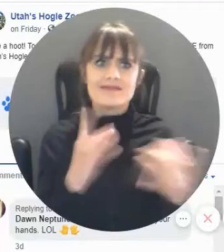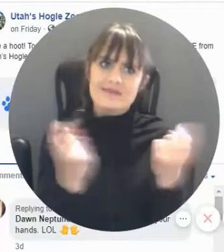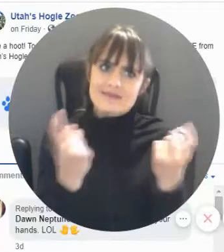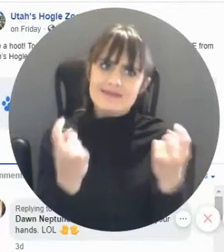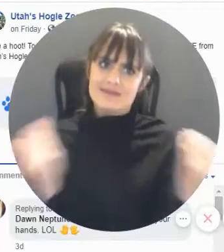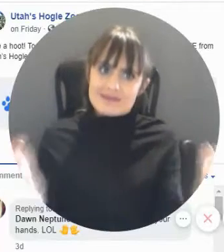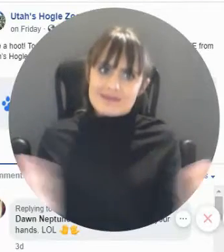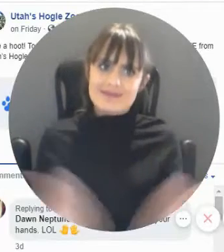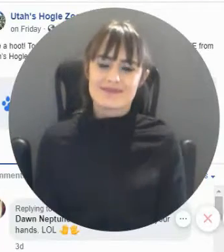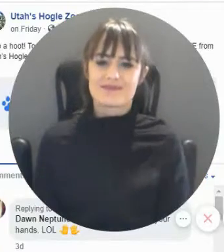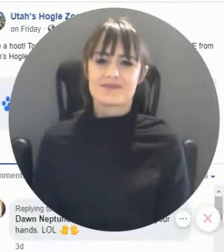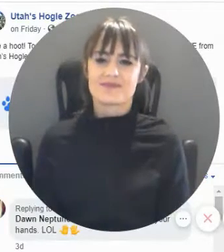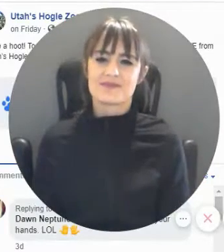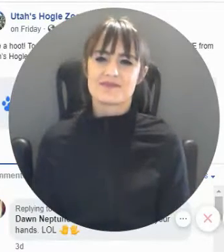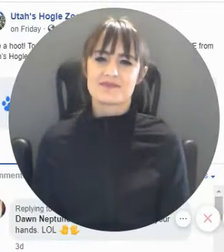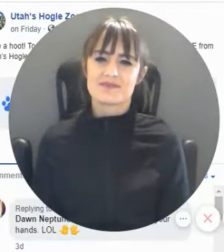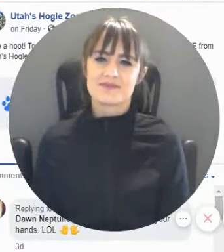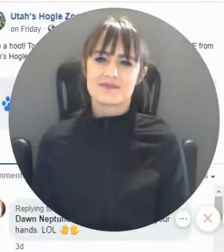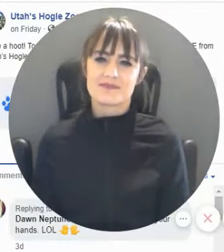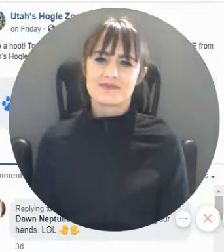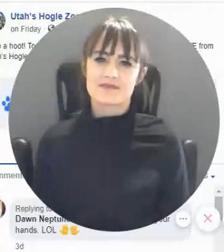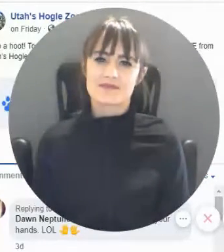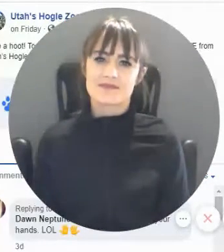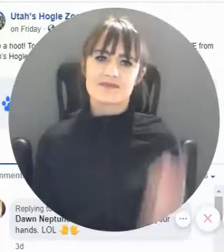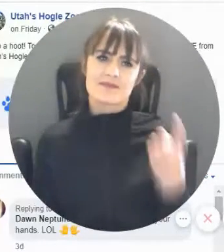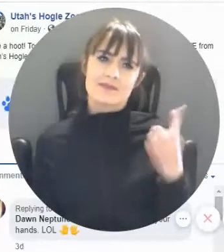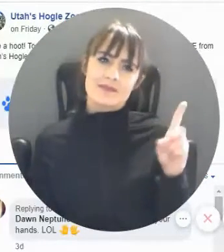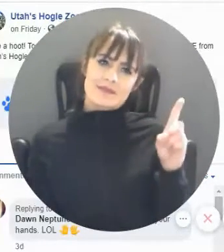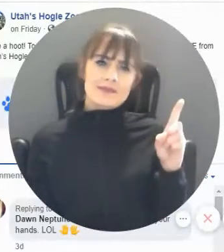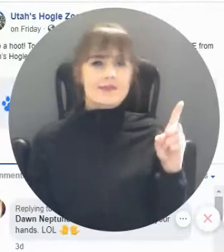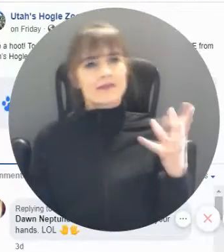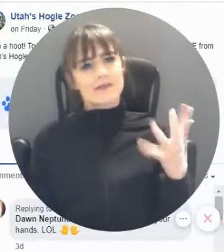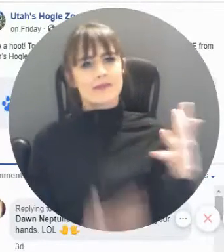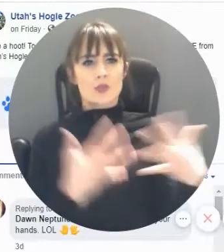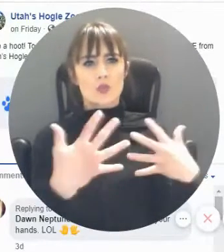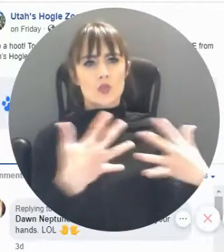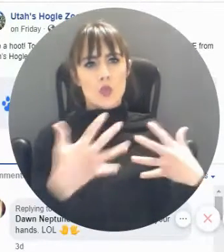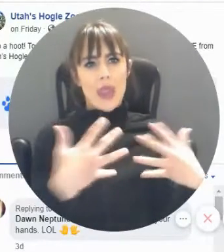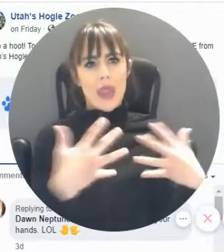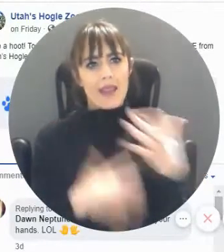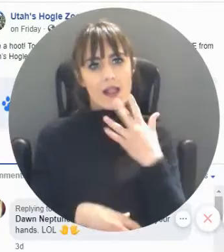So these guys have the gray coloration, which helps them in hiding against trees.